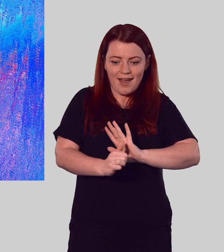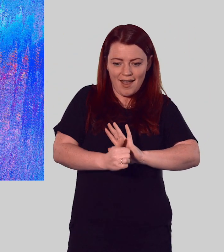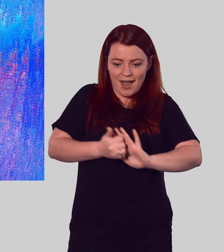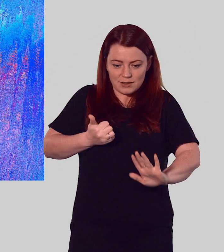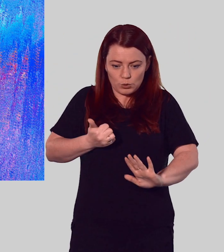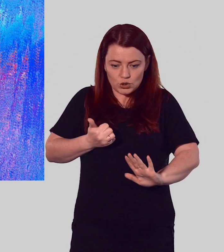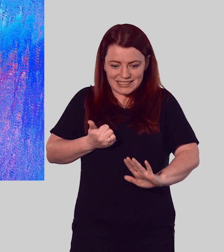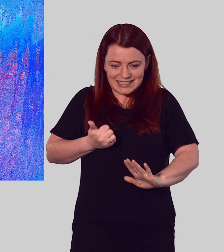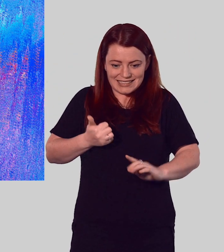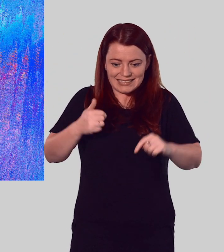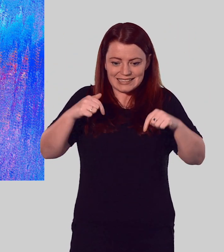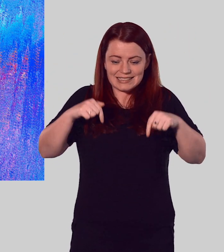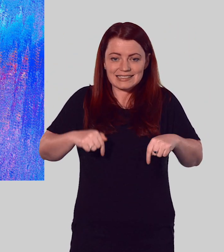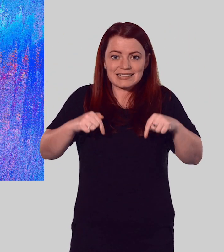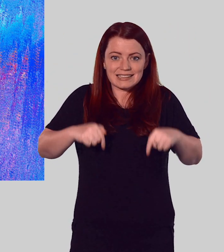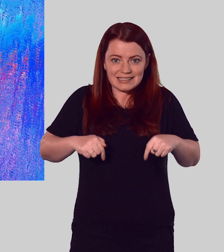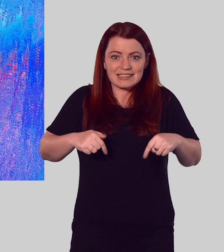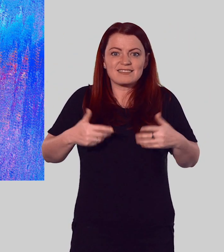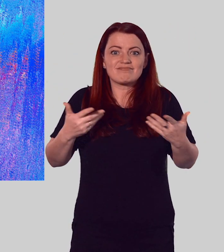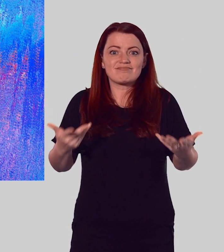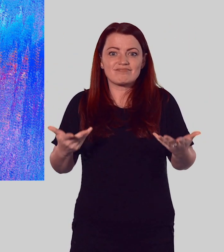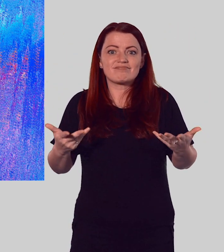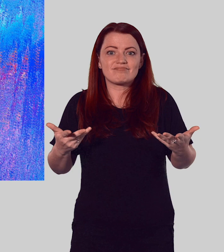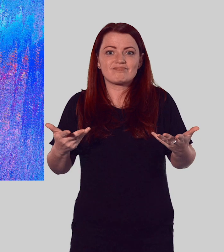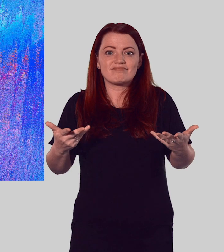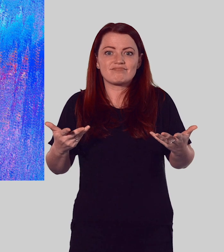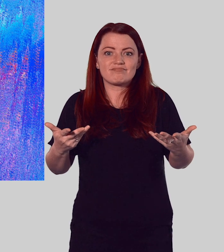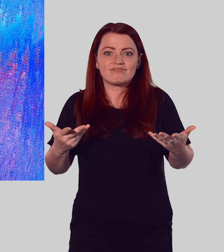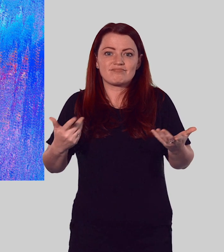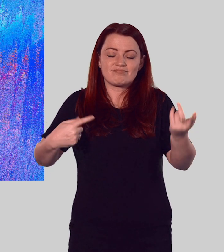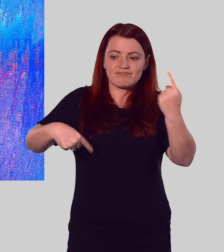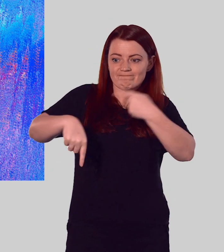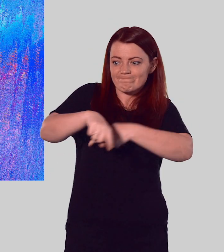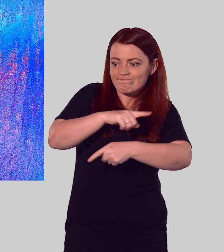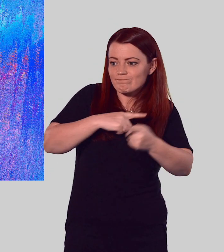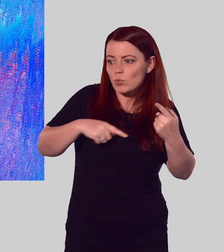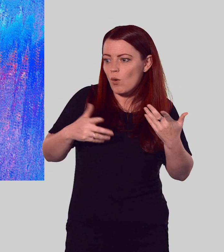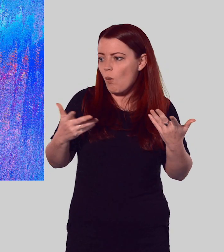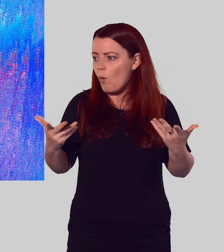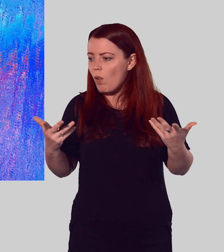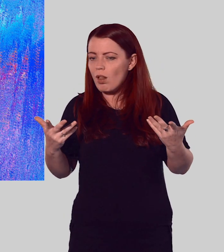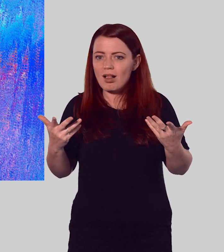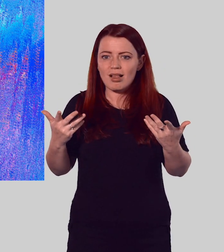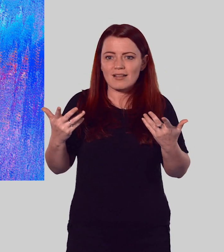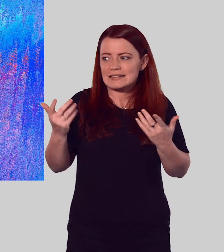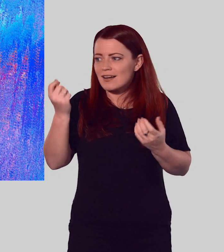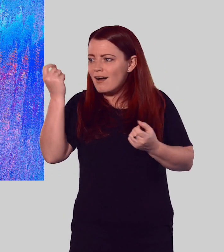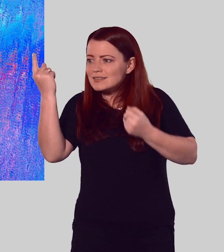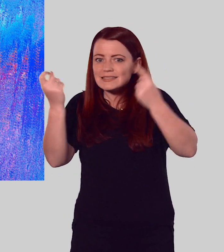is coming from a place where we are understanding our audiences